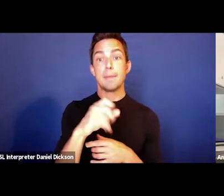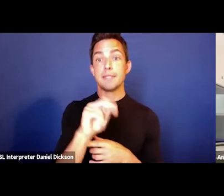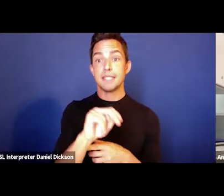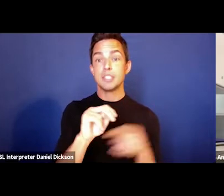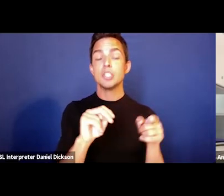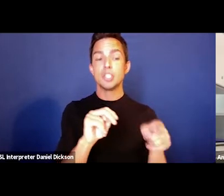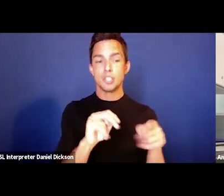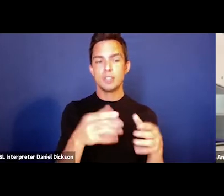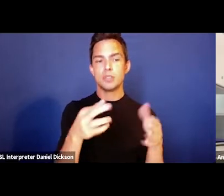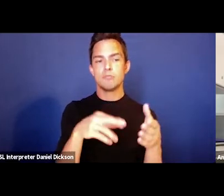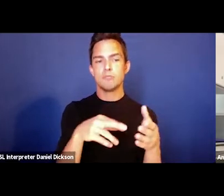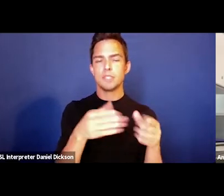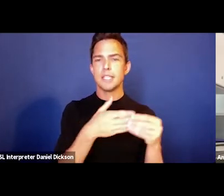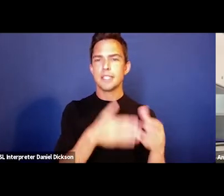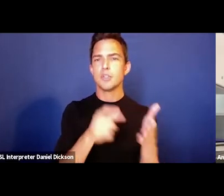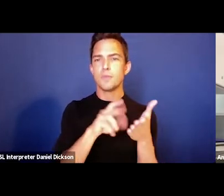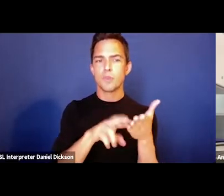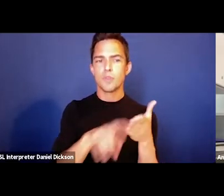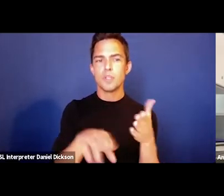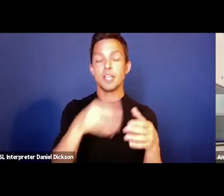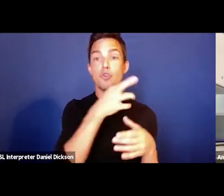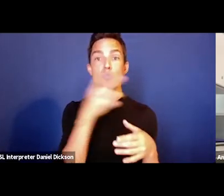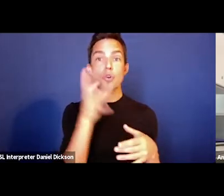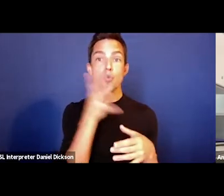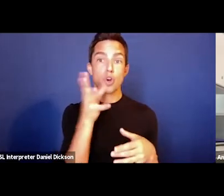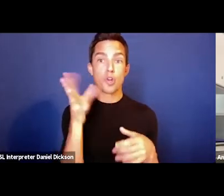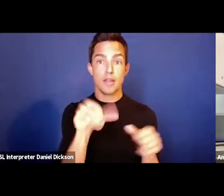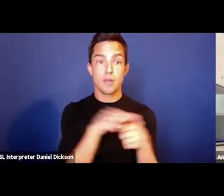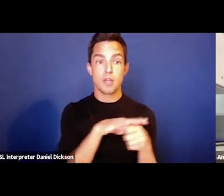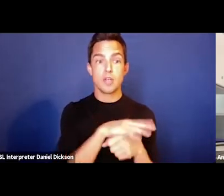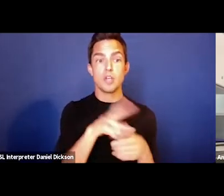Center on Disability in Rural Communities at the University of Montana Rural Institute.